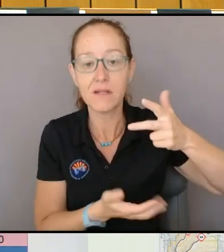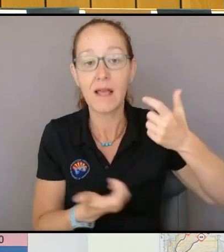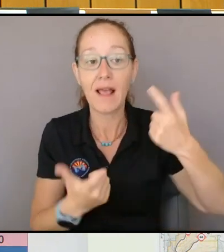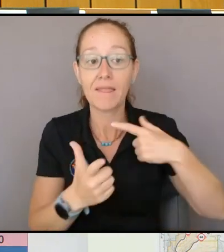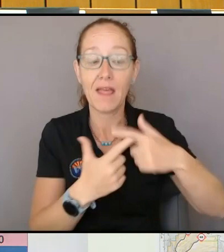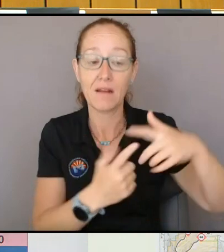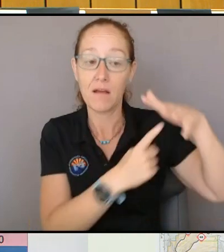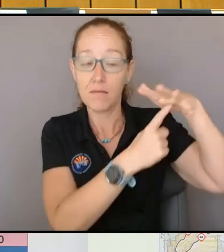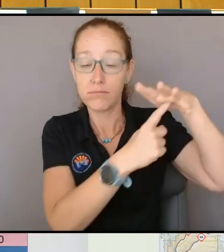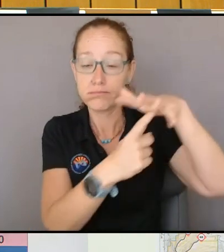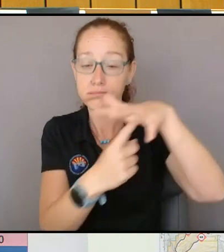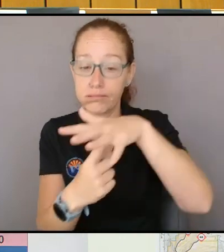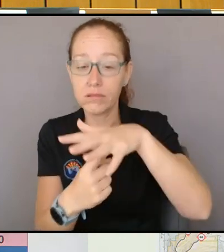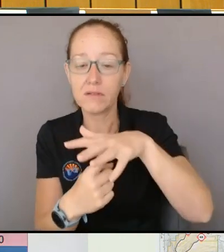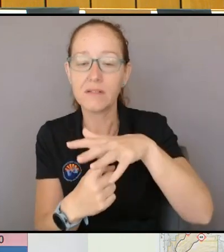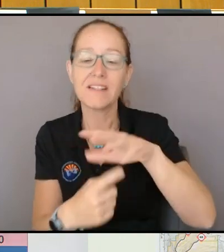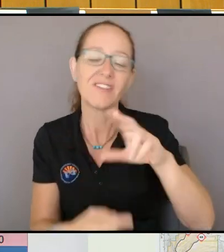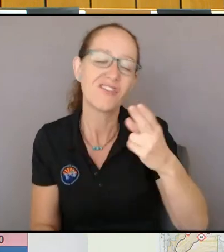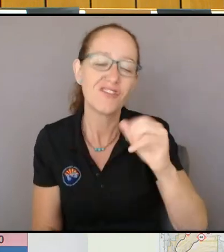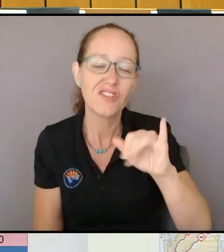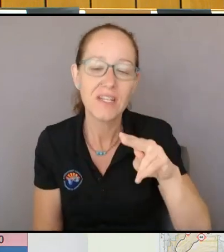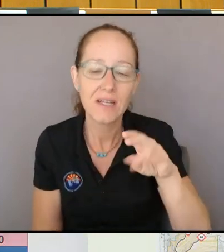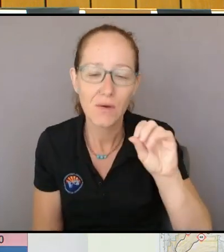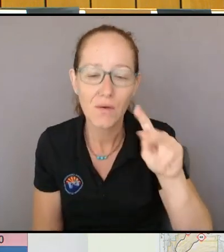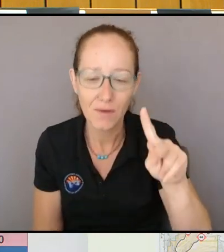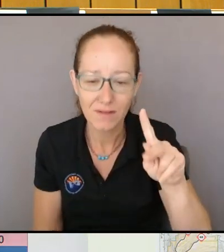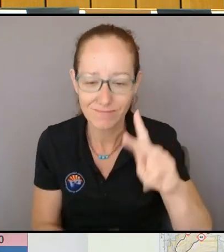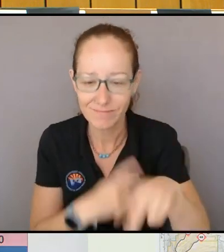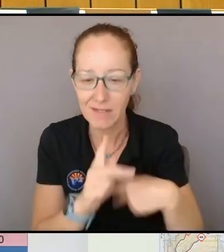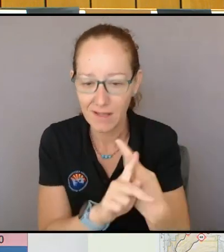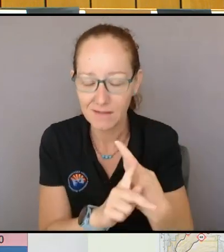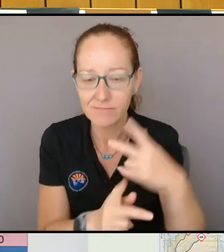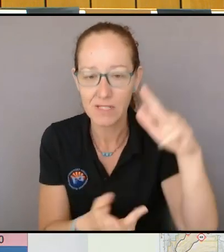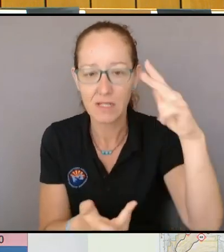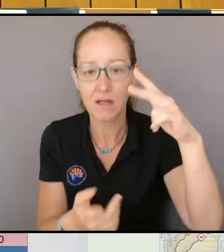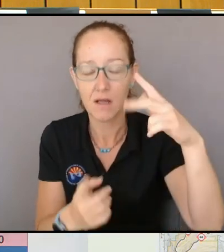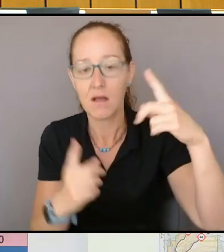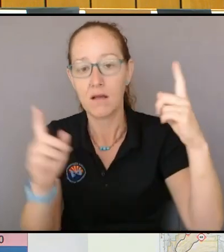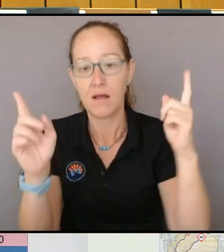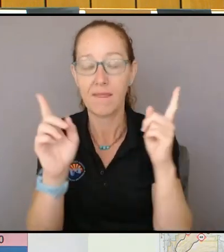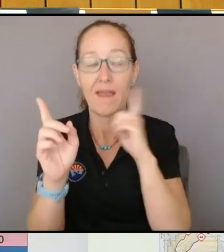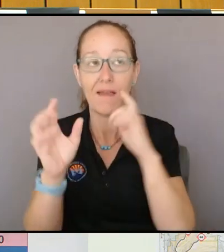other. On those huge helicopters that those blades are mounted on towers and the engines are hooked to those. And